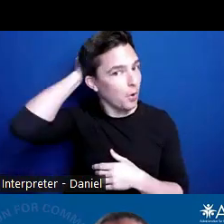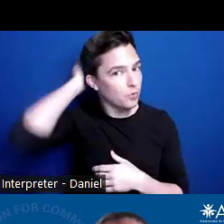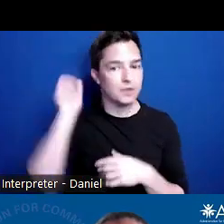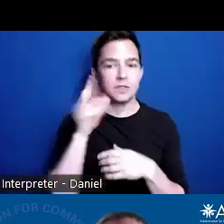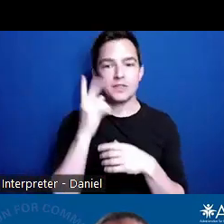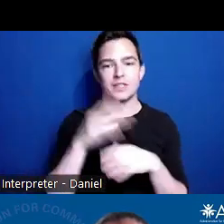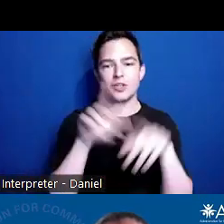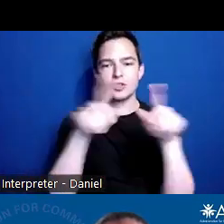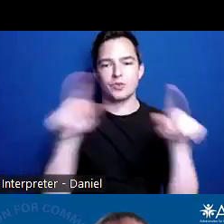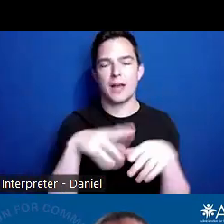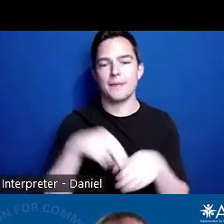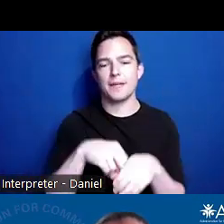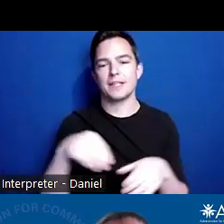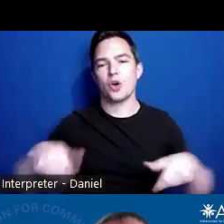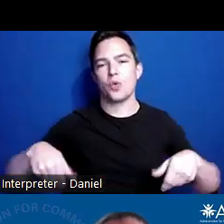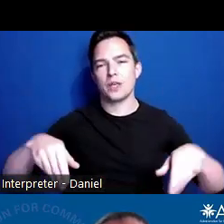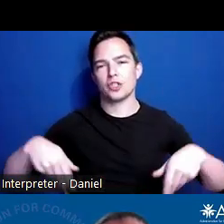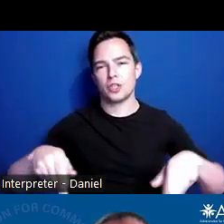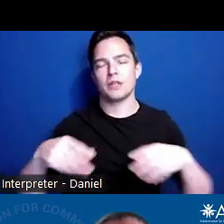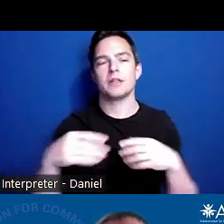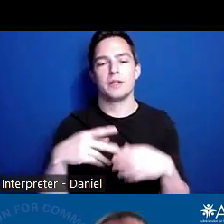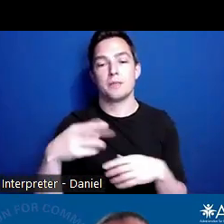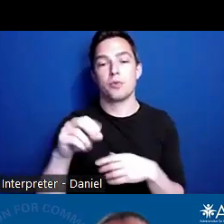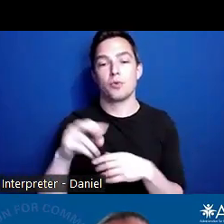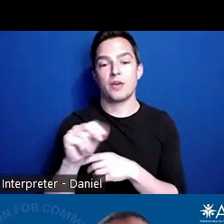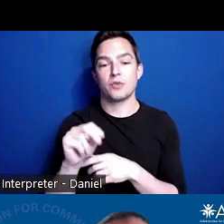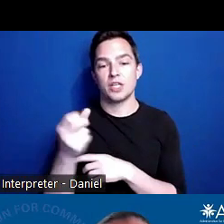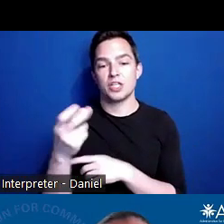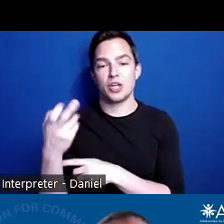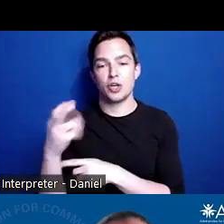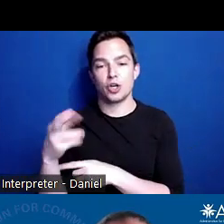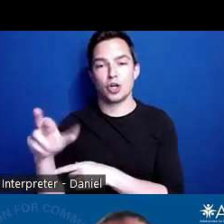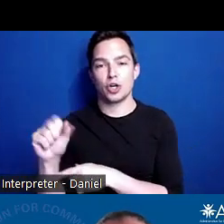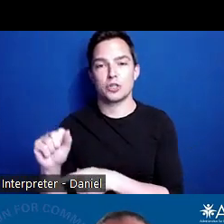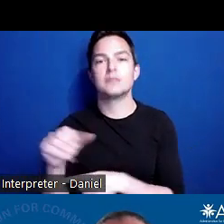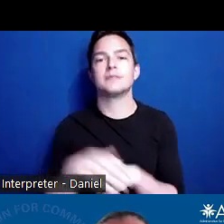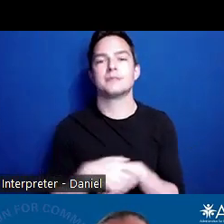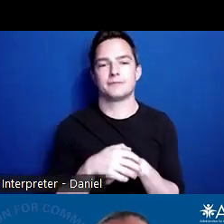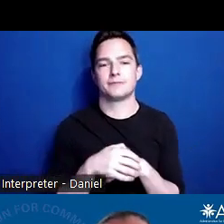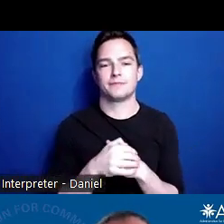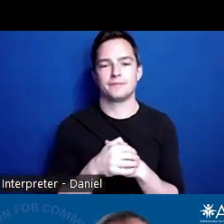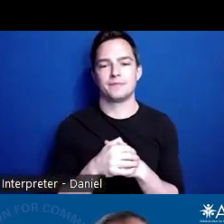I'm sitting in a manual wheelchair, and my pronouns are she, her, hers. We are here today